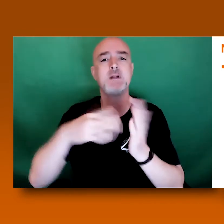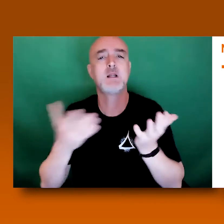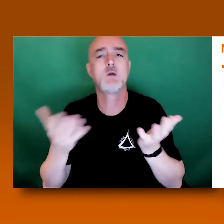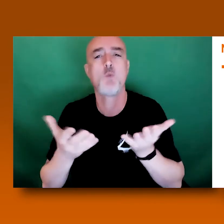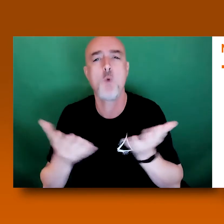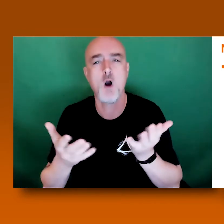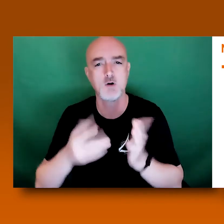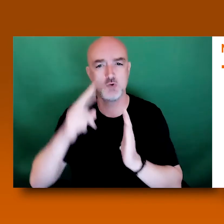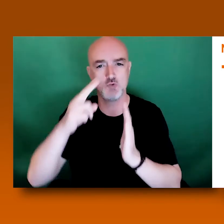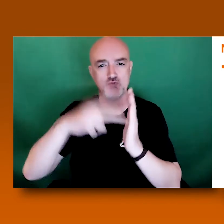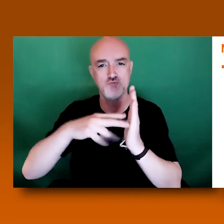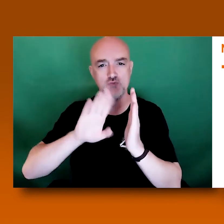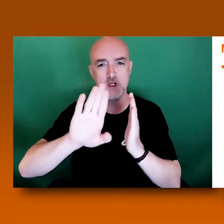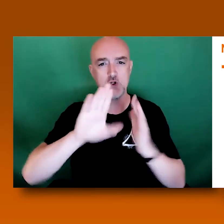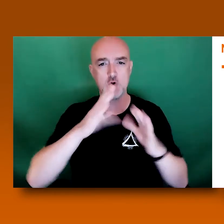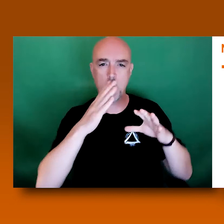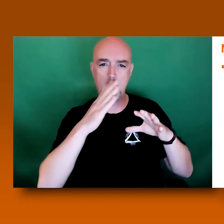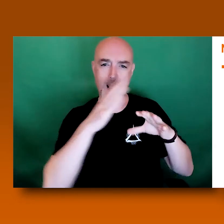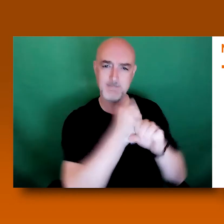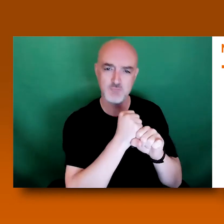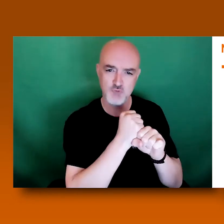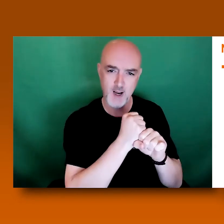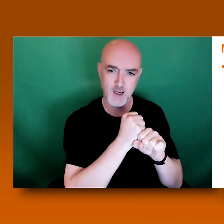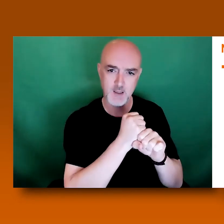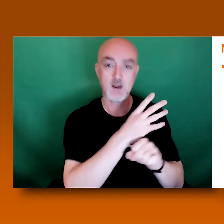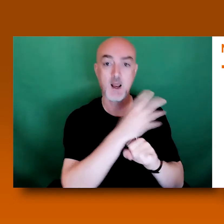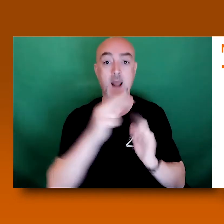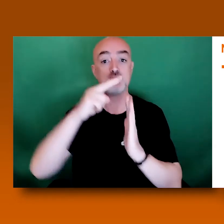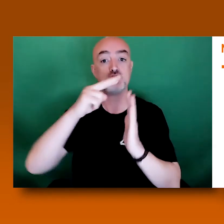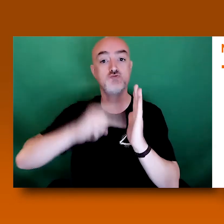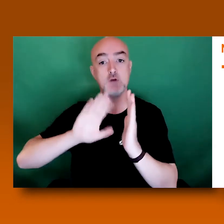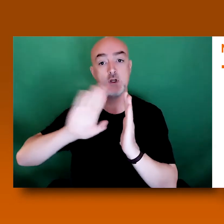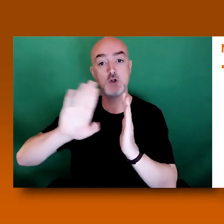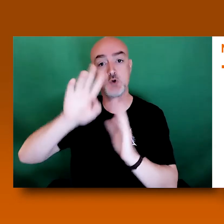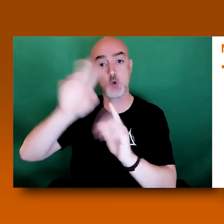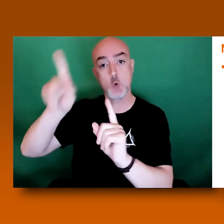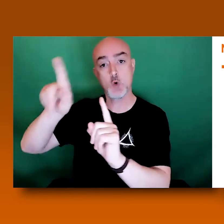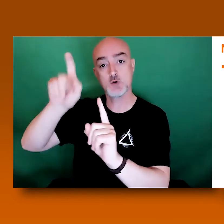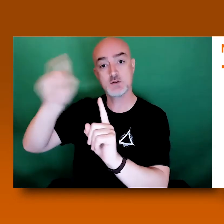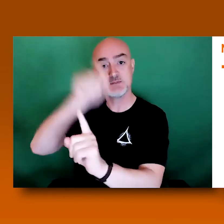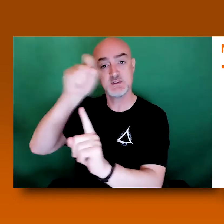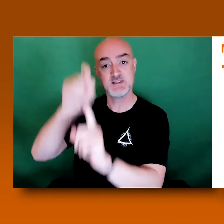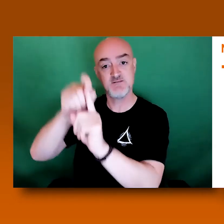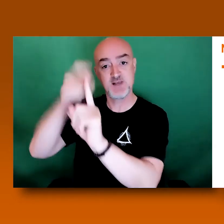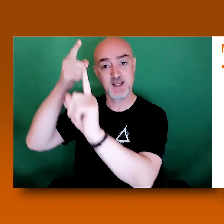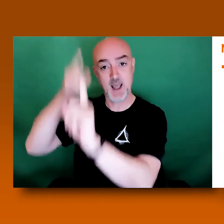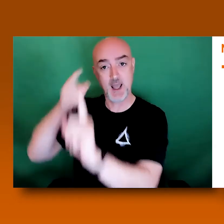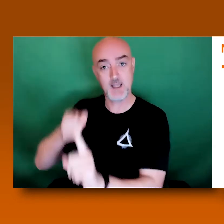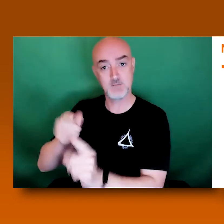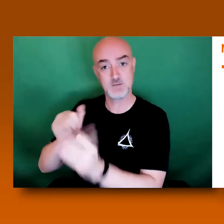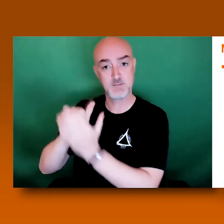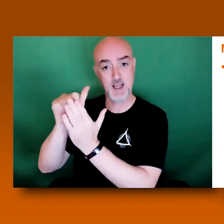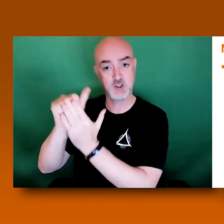And so, basically, what they're going to read it to begin with is your Abstract and also your Specific Aims. Laurie had mentioned that I would be